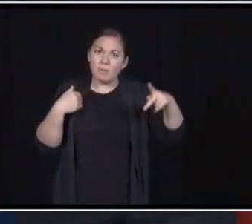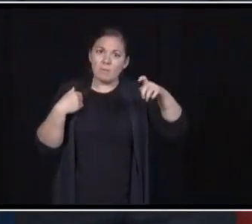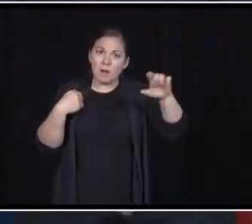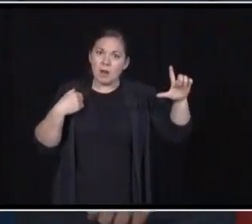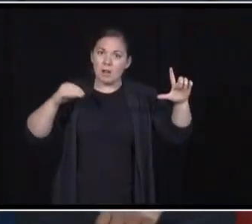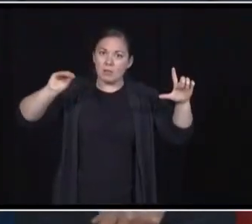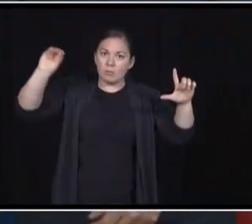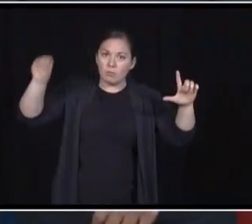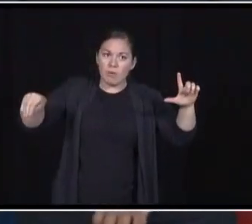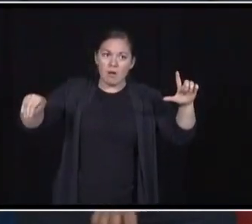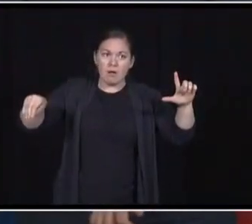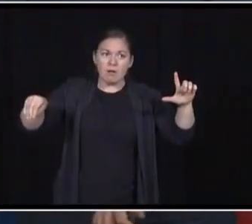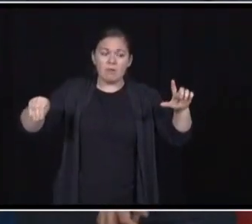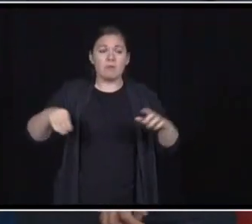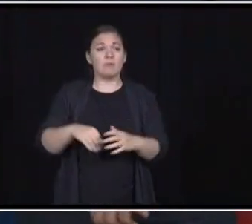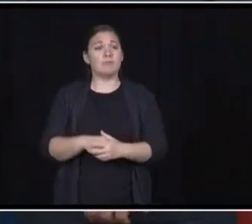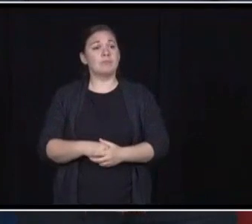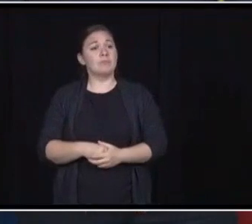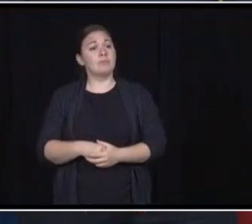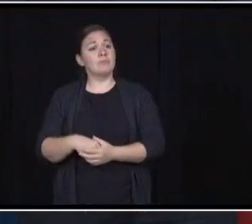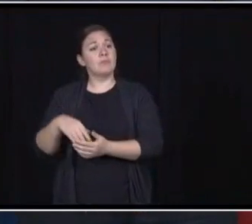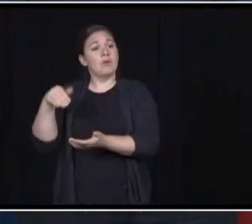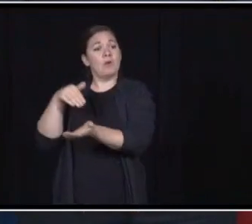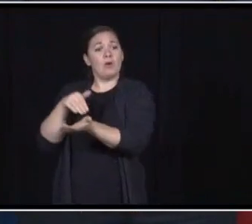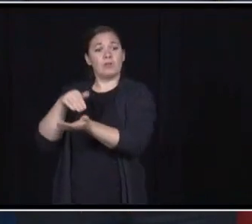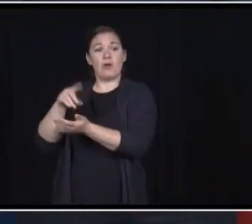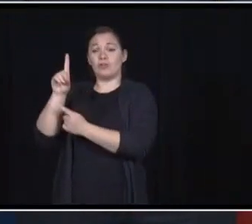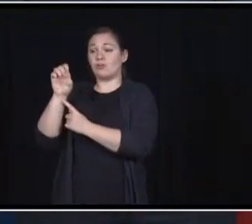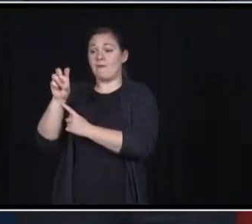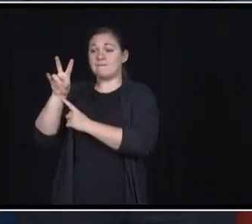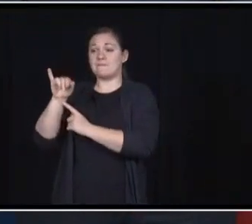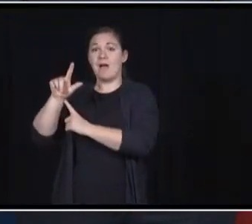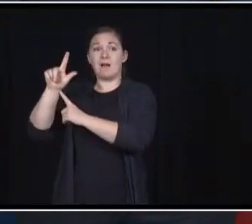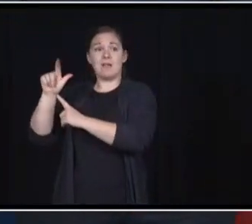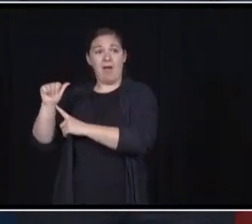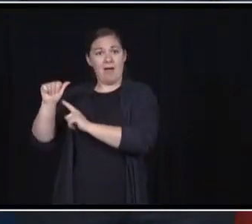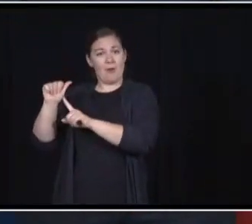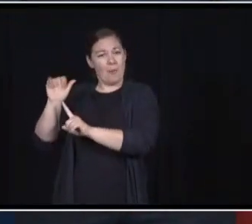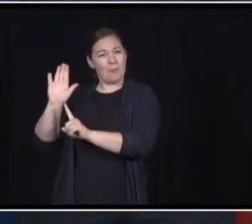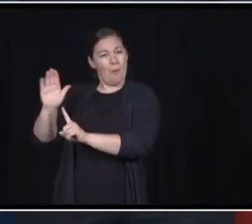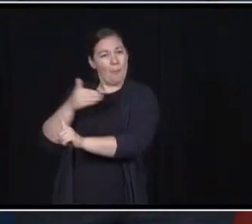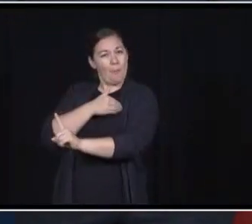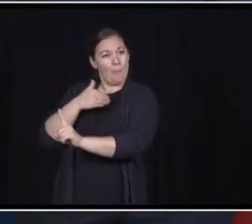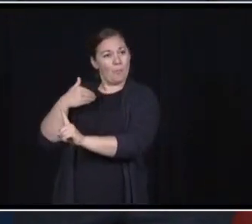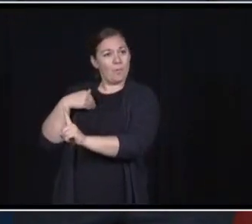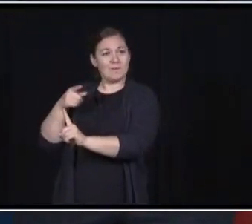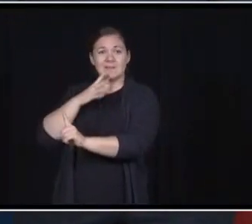A question to Dr Williams, it seems like the spread of COVID-19 is a bit out of control